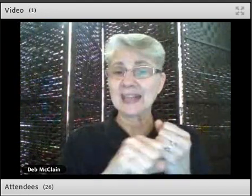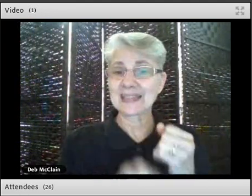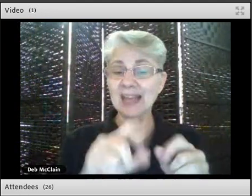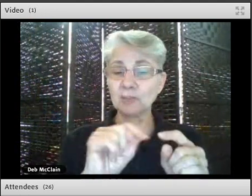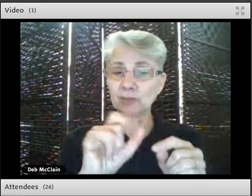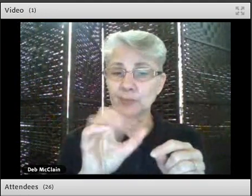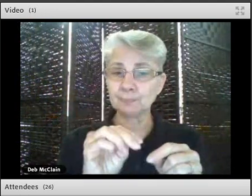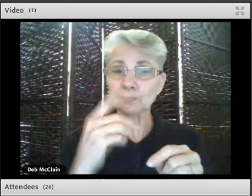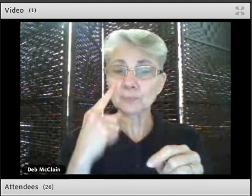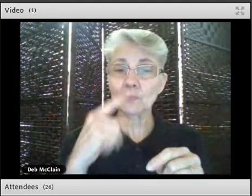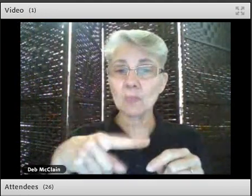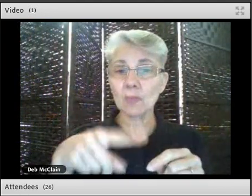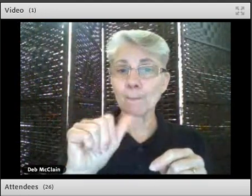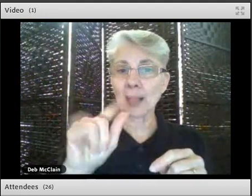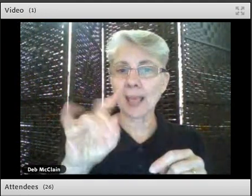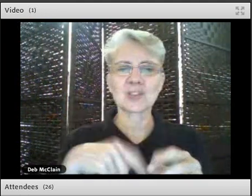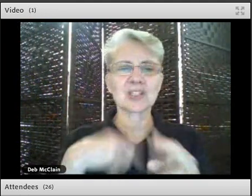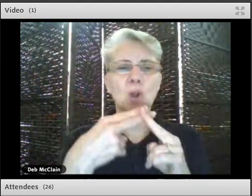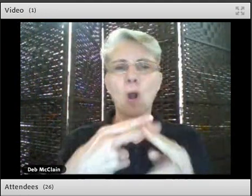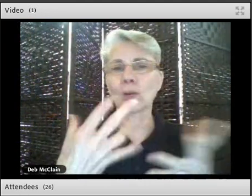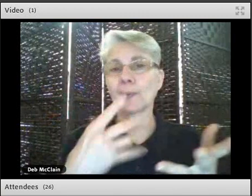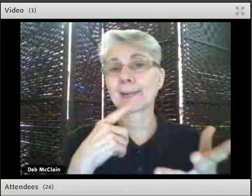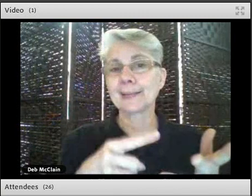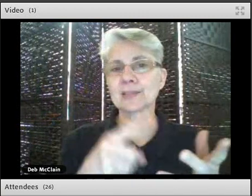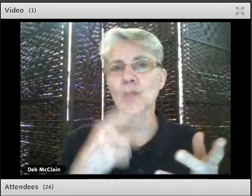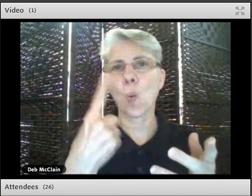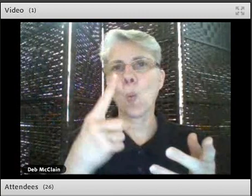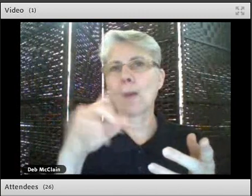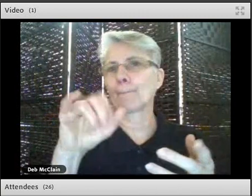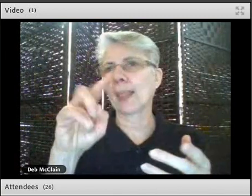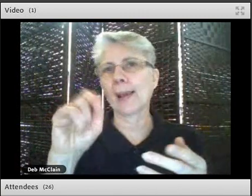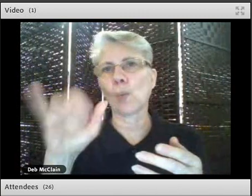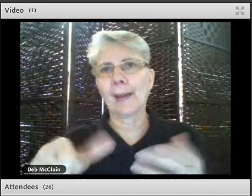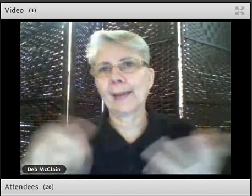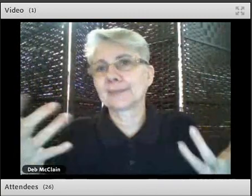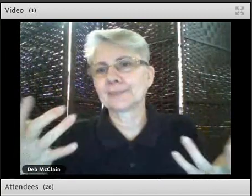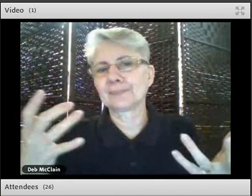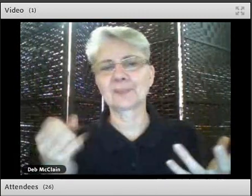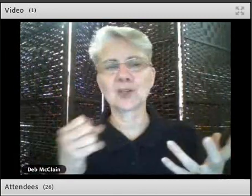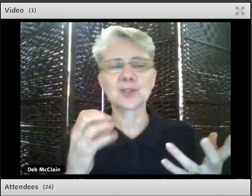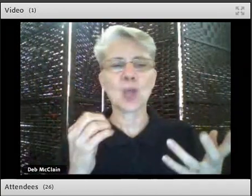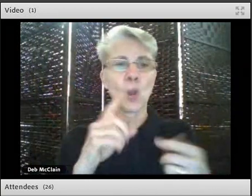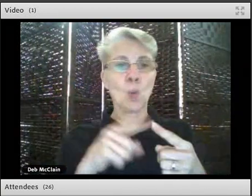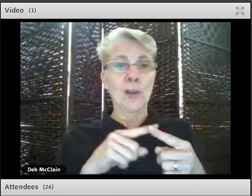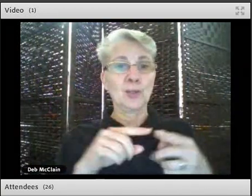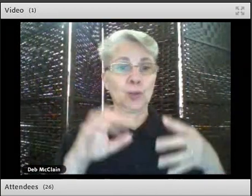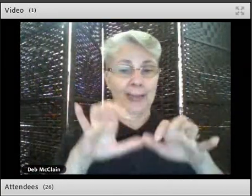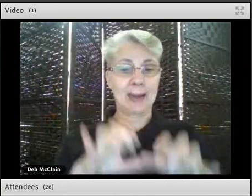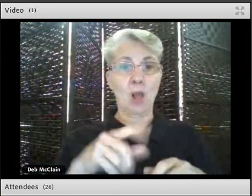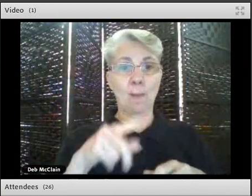you don't need to say... I think with AACR2, we had something like "self-contained media device"